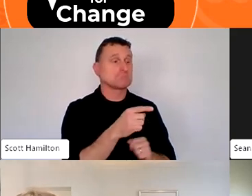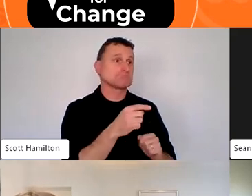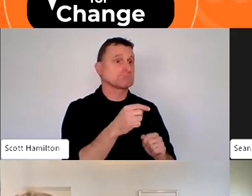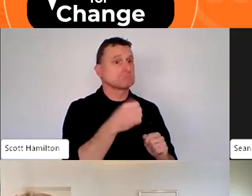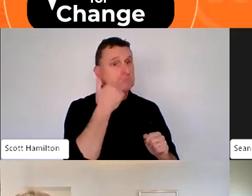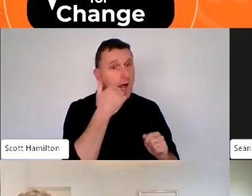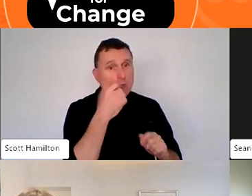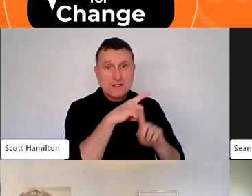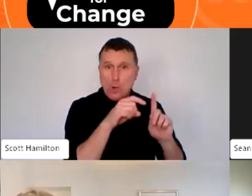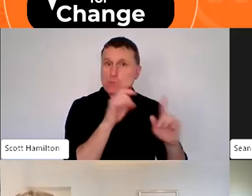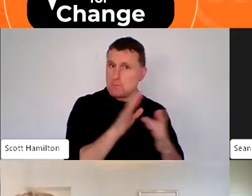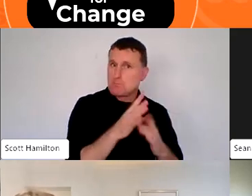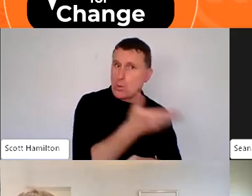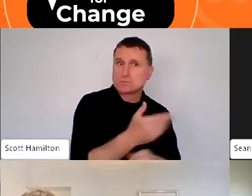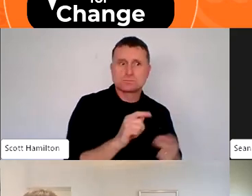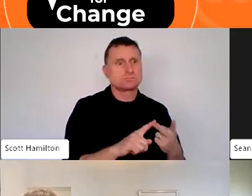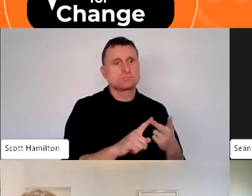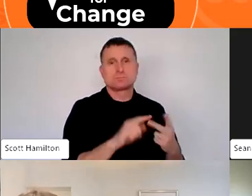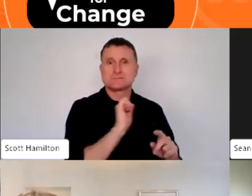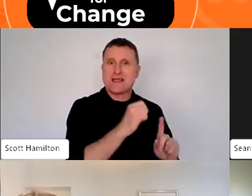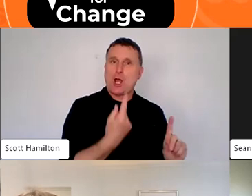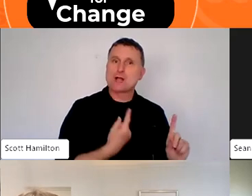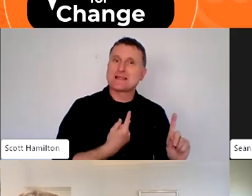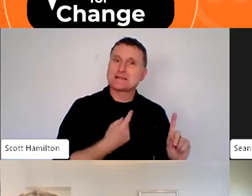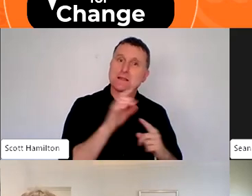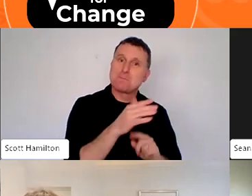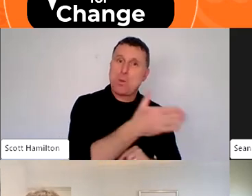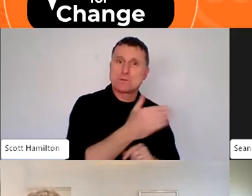to their whānau, to their identities, and that includes a disabled or